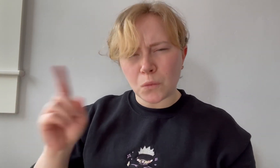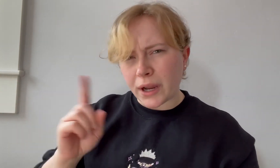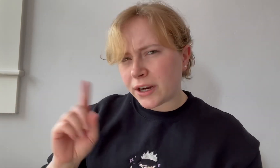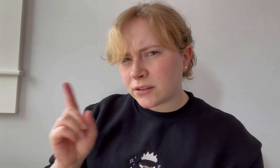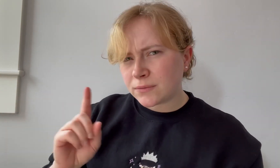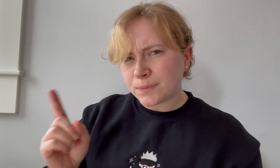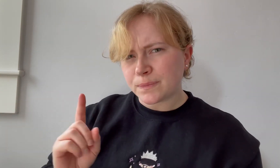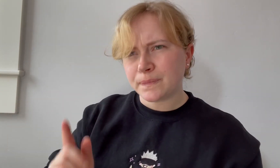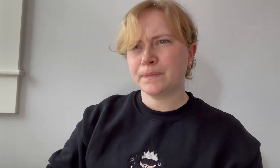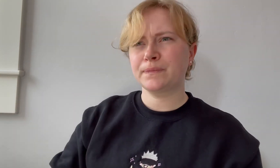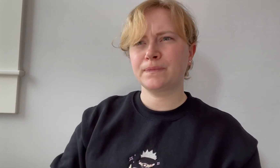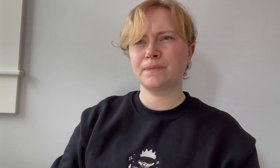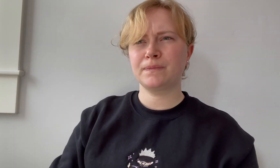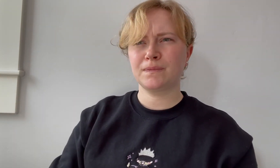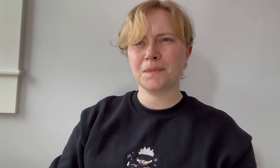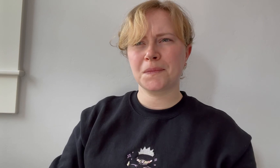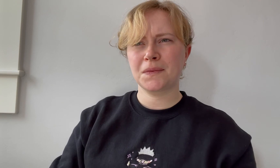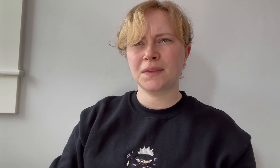where